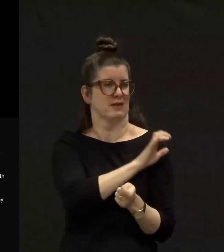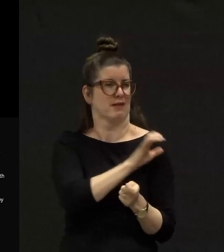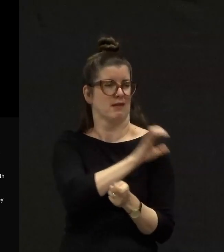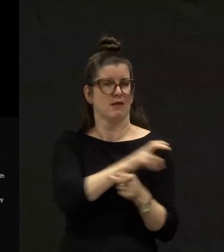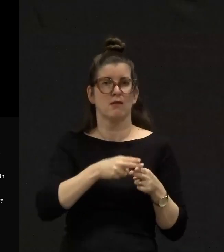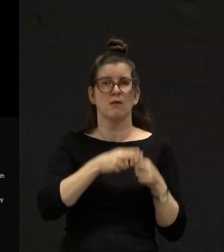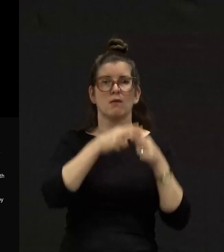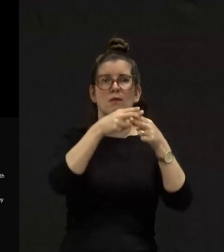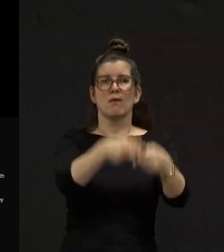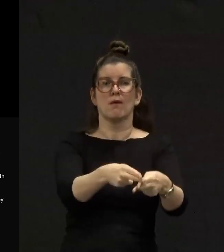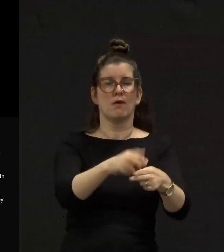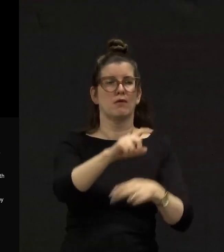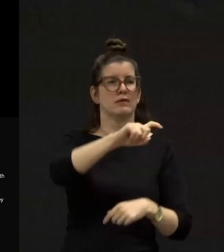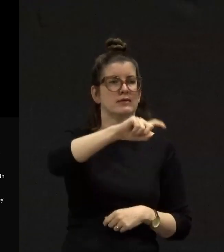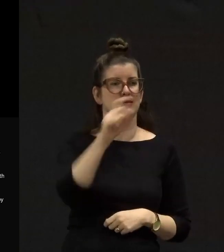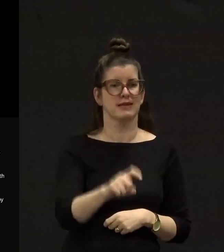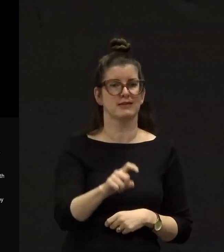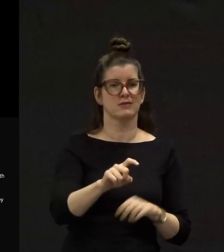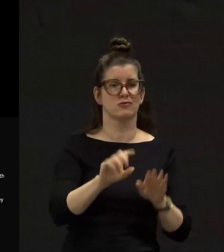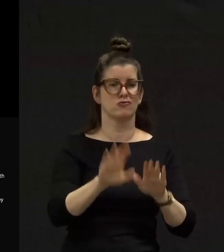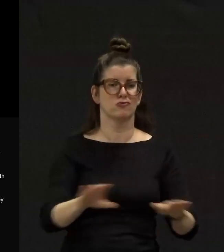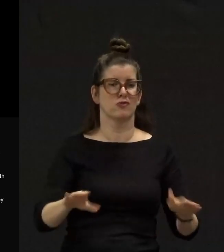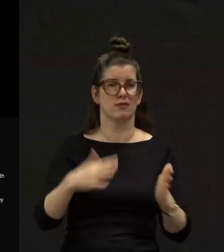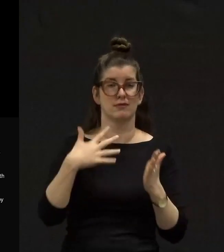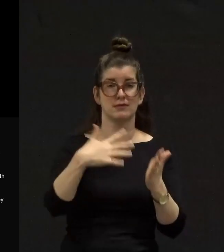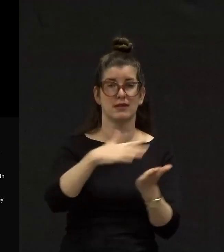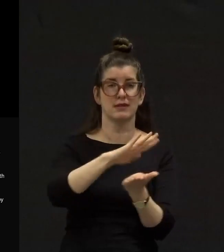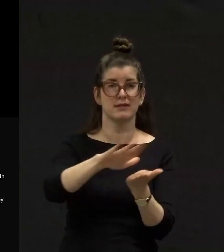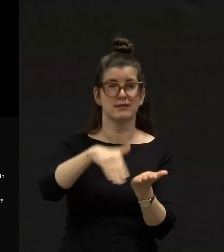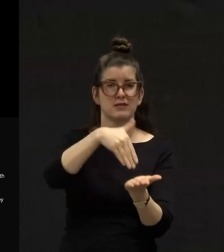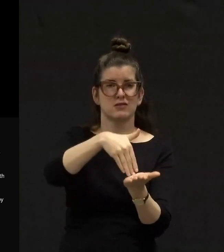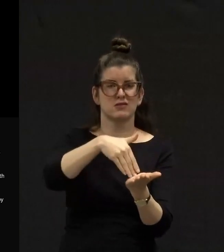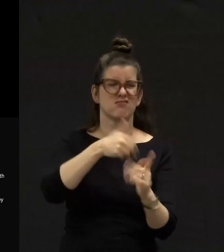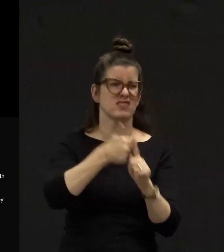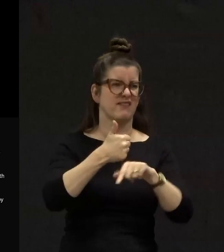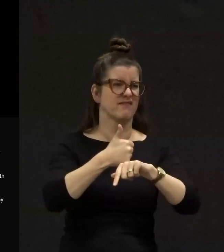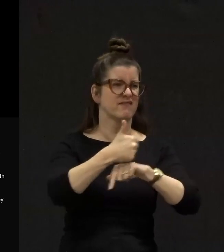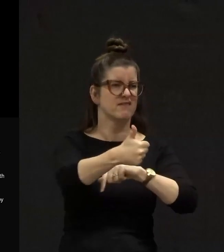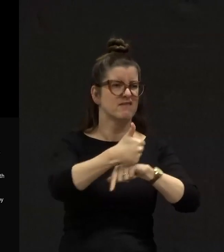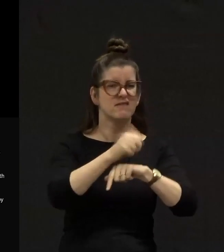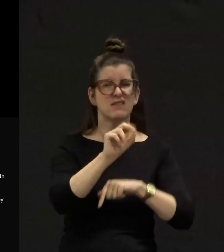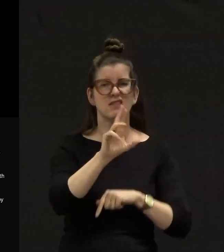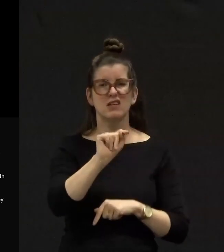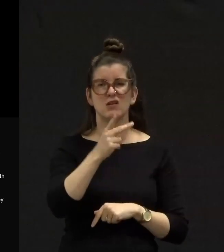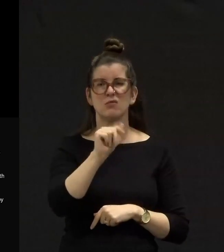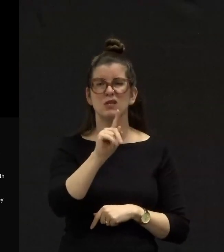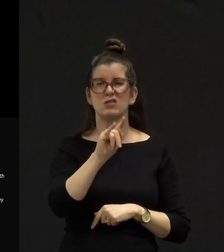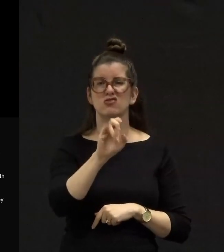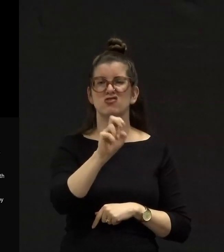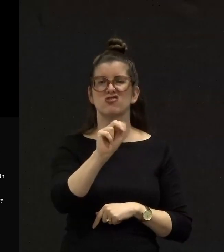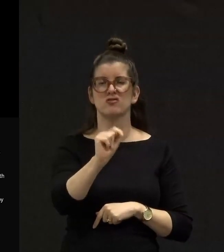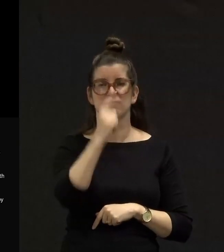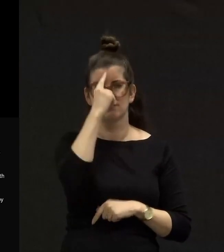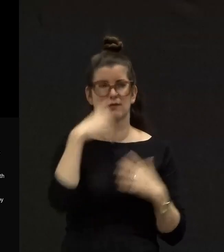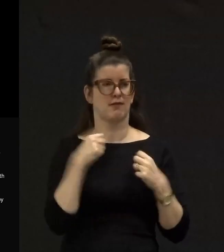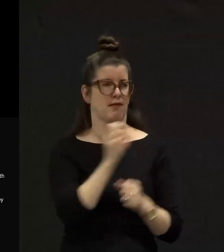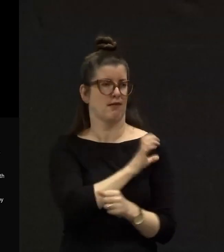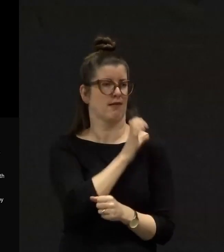the Texas Child Study Center, which is an outpatient mental health clinic within that hospital that we mentioned, Dell Children's.